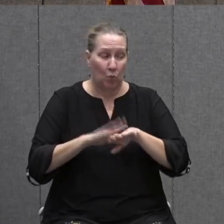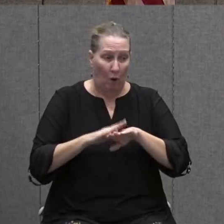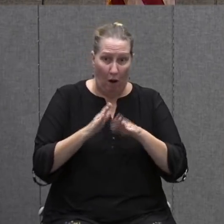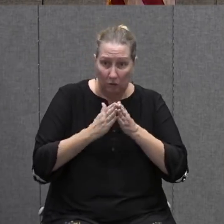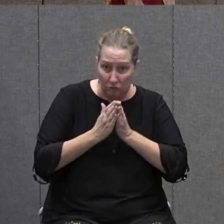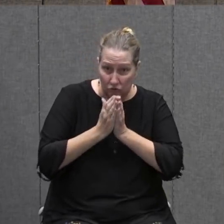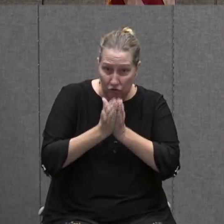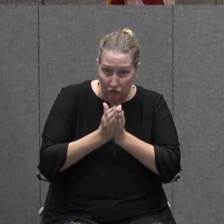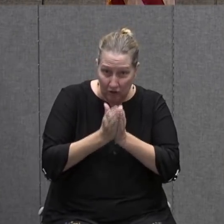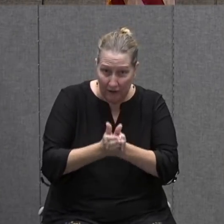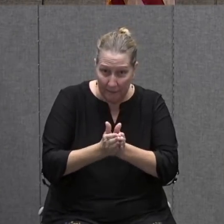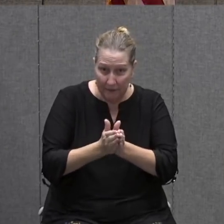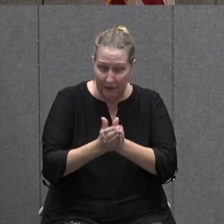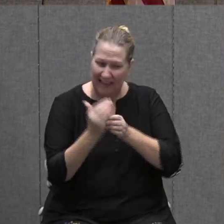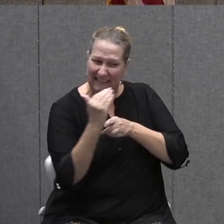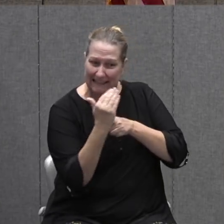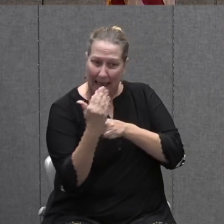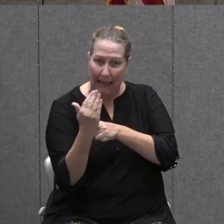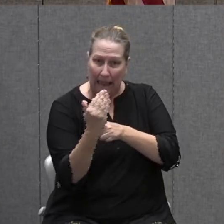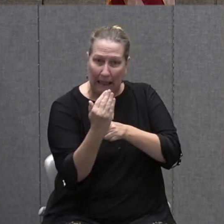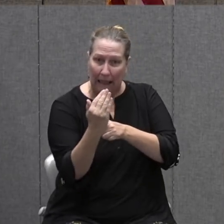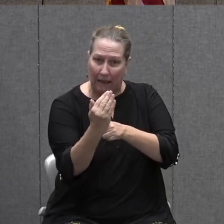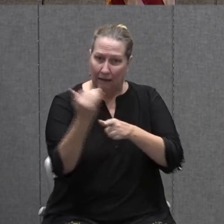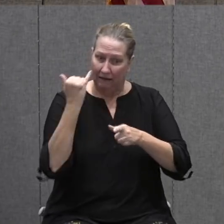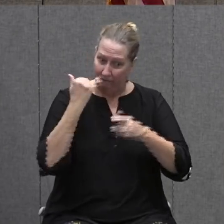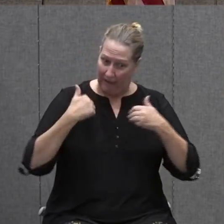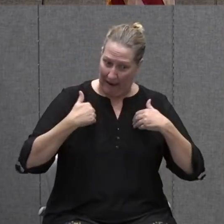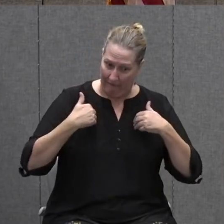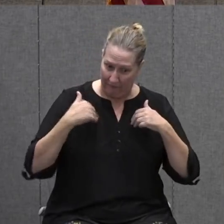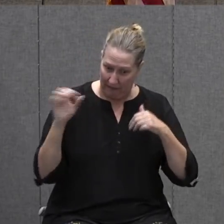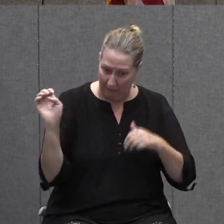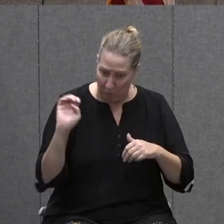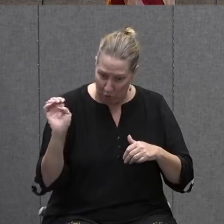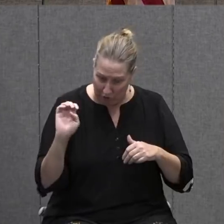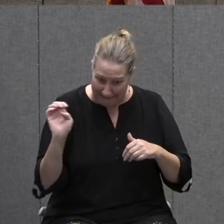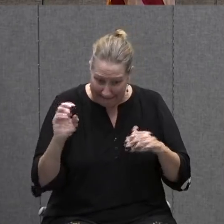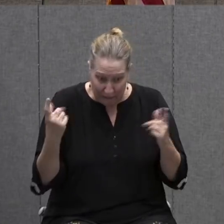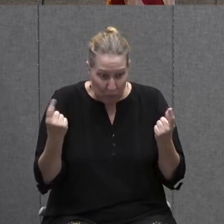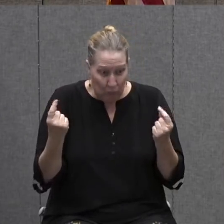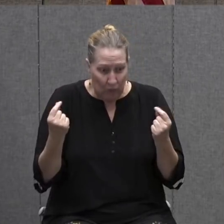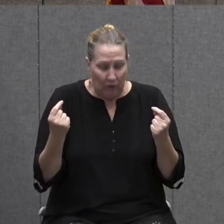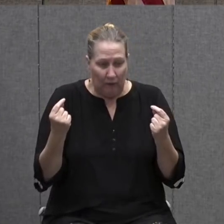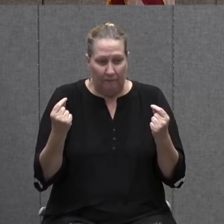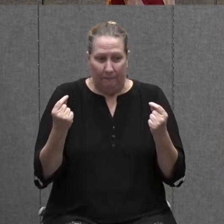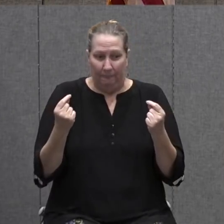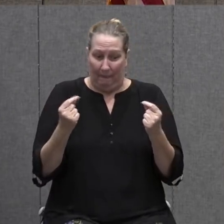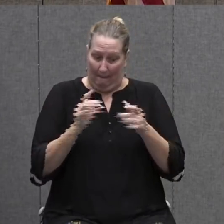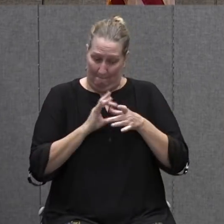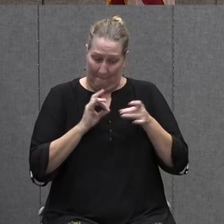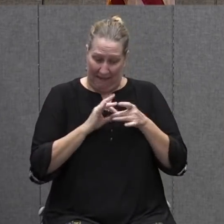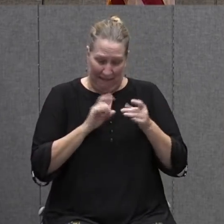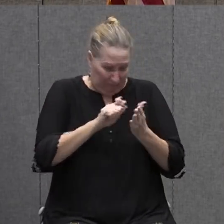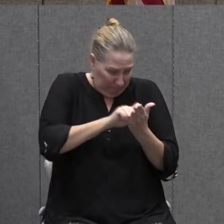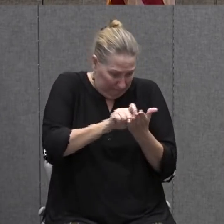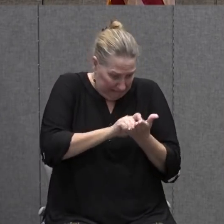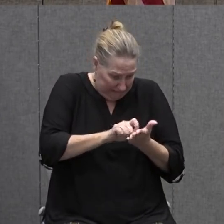if they had an emergency they would put a message, roll it up in the paper, put it in the bottle,